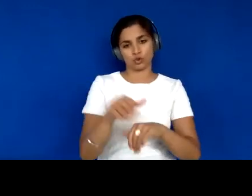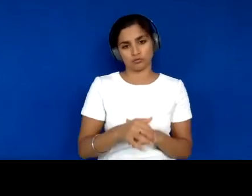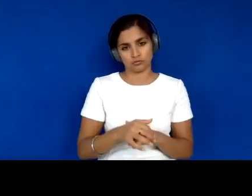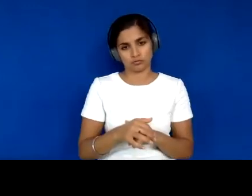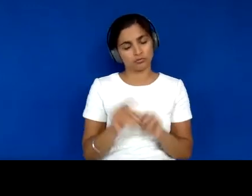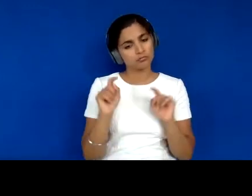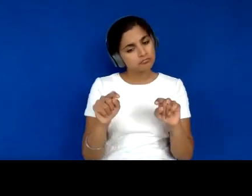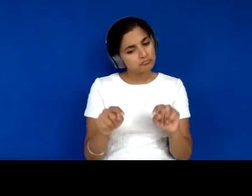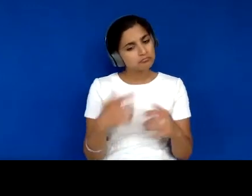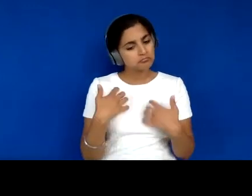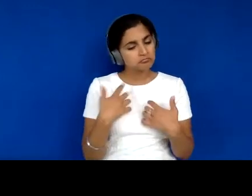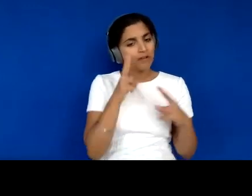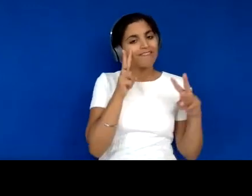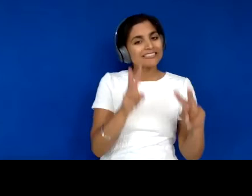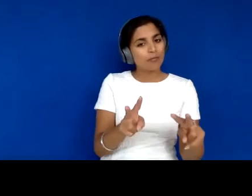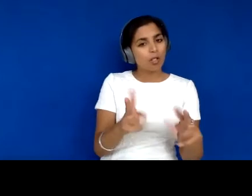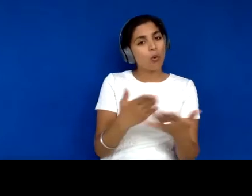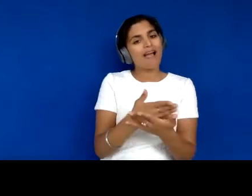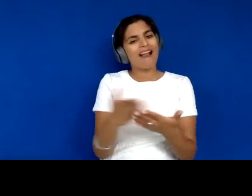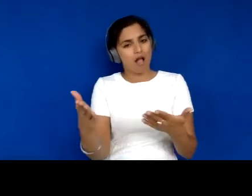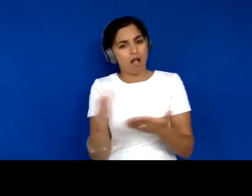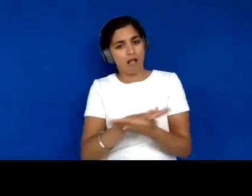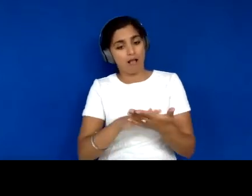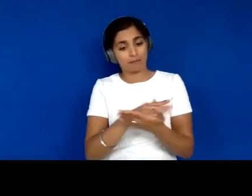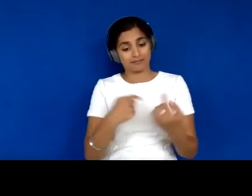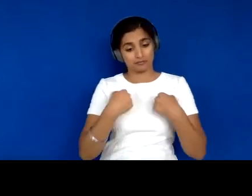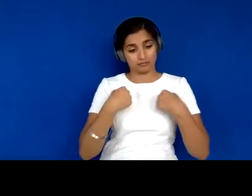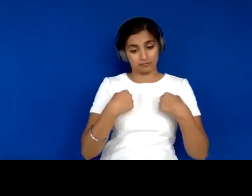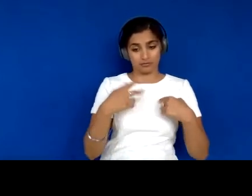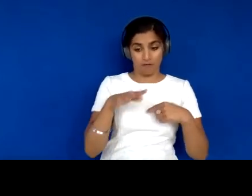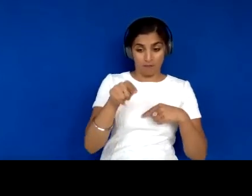sight is a part we can of service products of that system sexual passivity